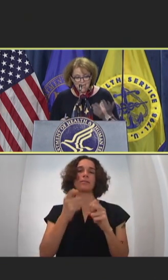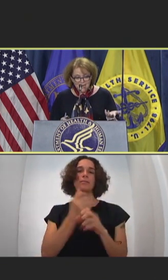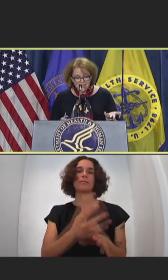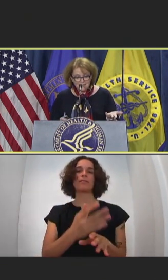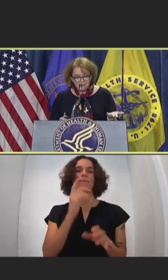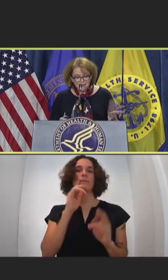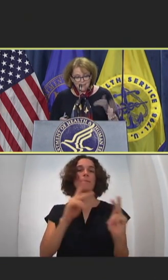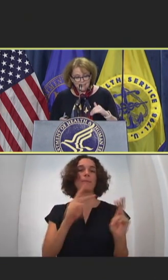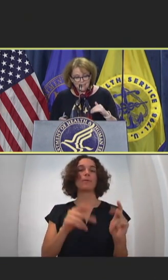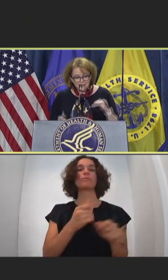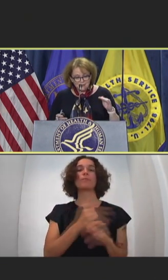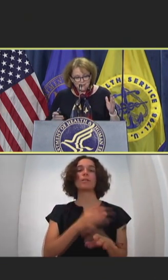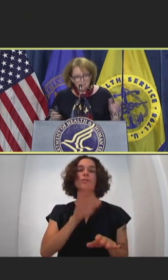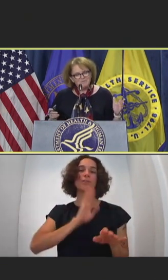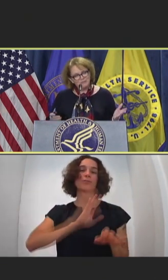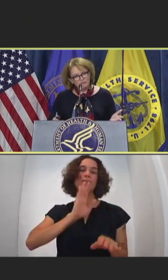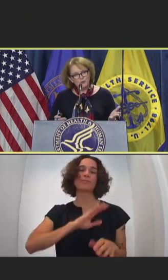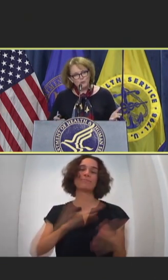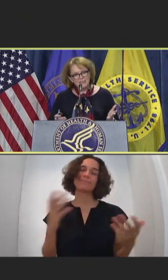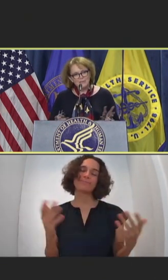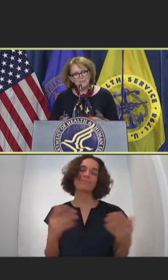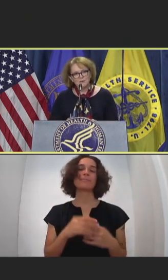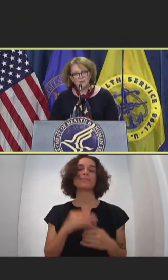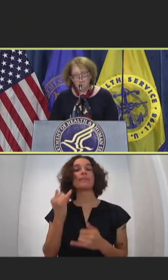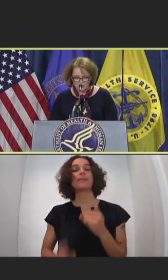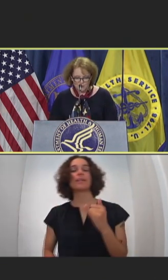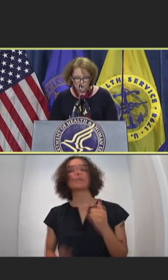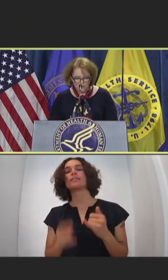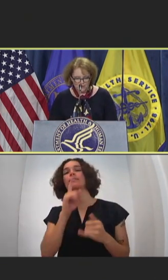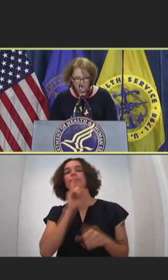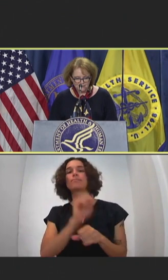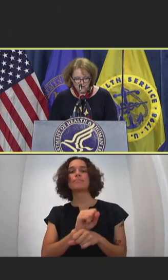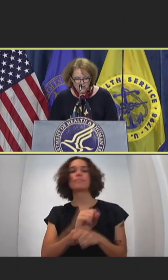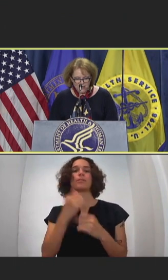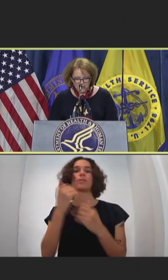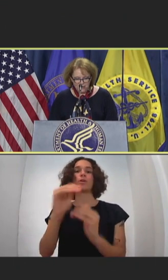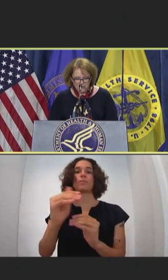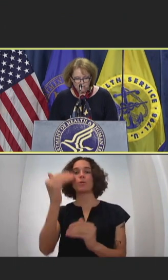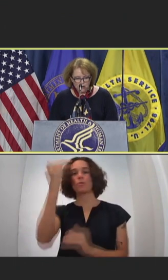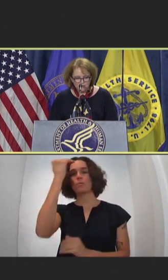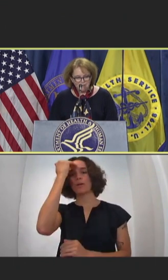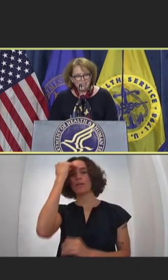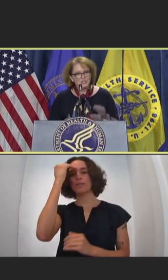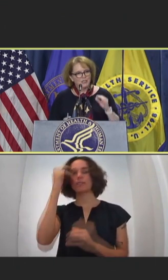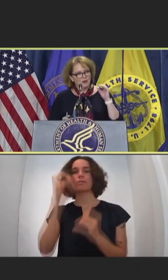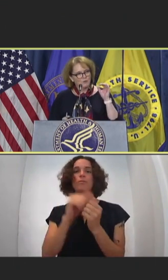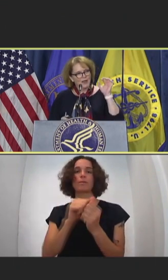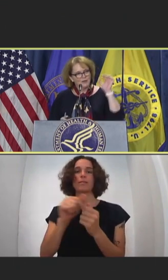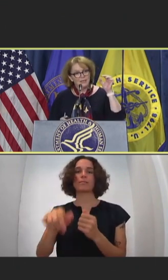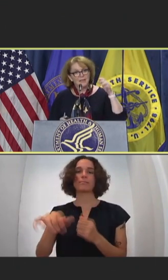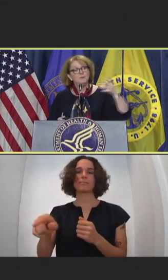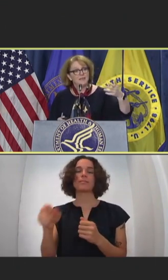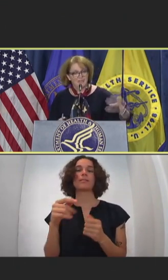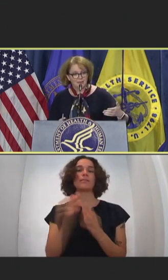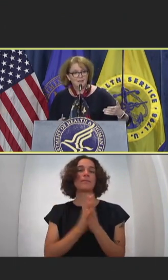And then finally, there's truly limited provider awareness and motivation around implementing